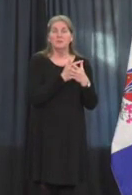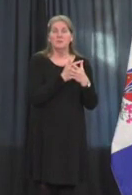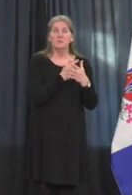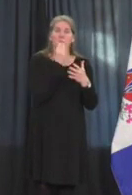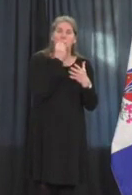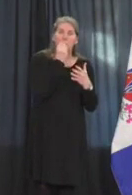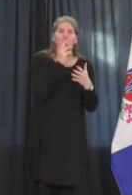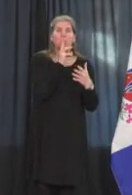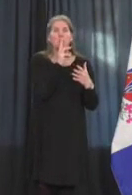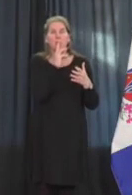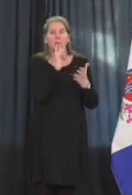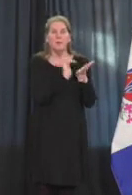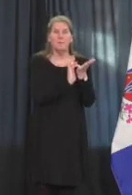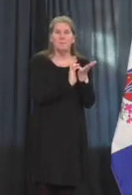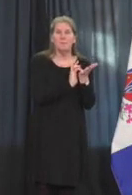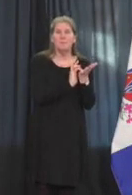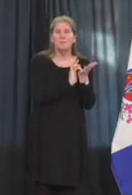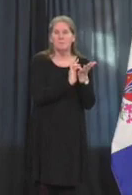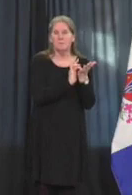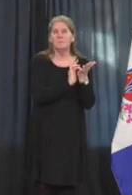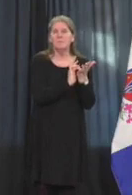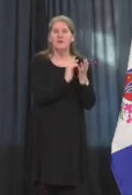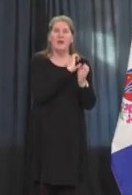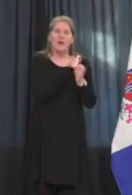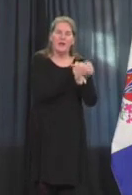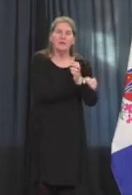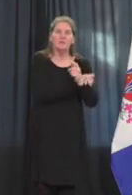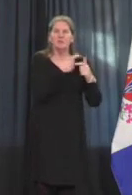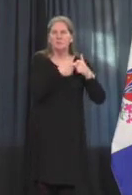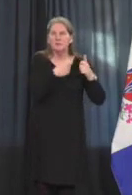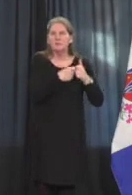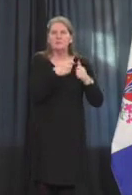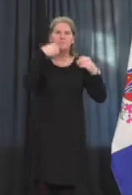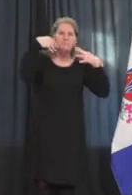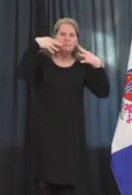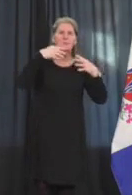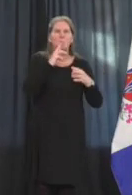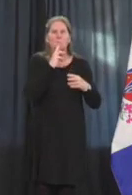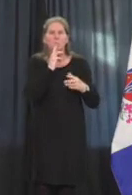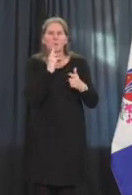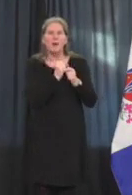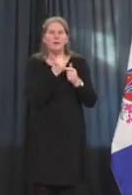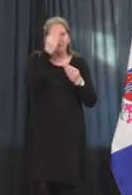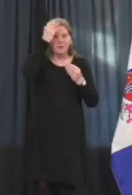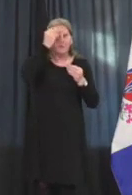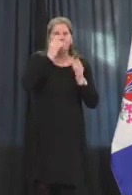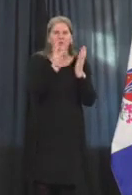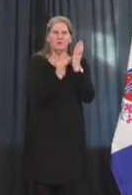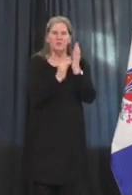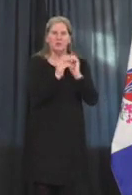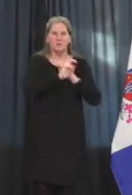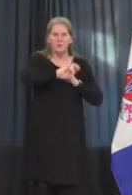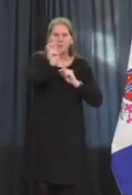WATER, MEDICINE, ENERGY OR UTILITIES, INFORMATION TECHNOLOGY, TRANSPORTATION, AND SOME GOVERNMENT SERVICES.